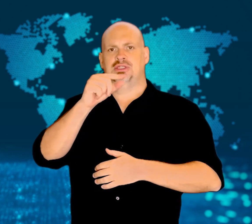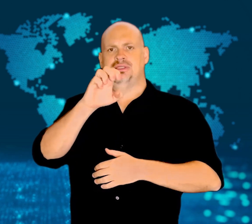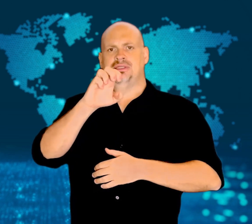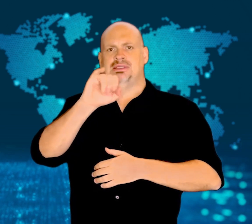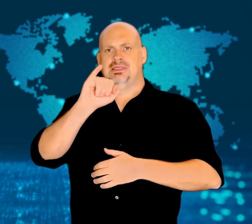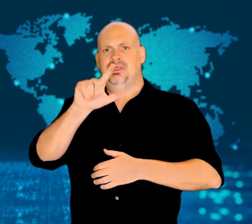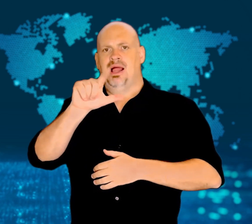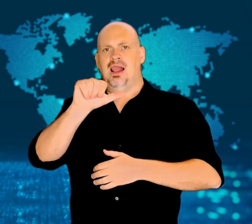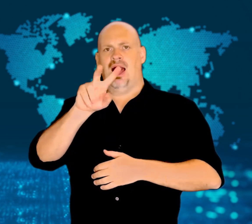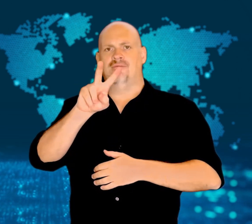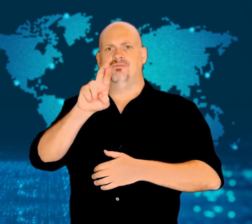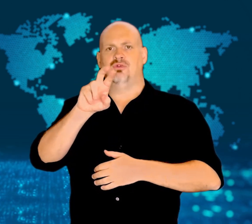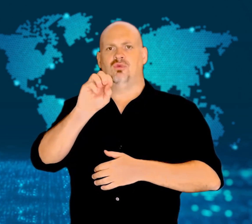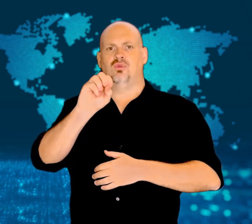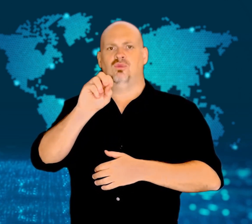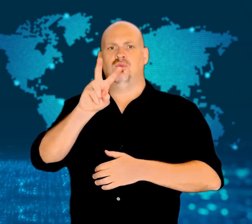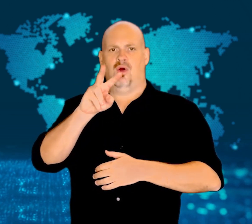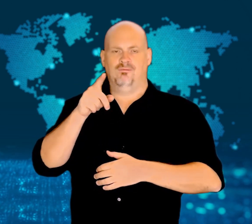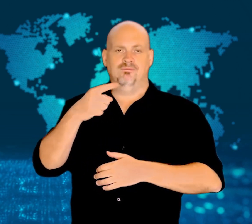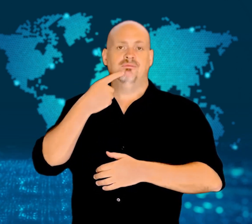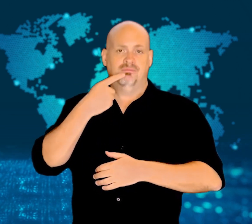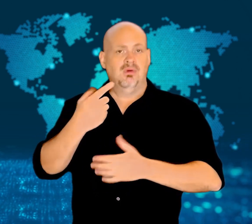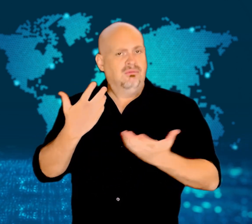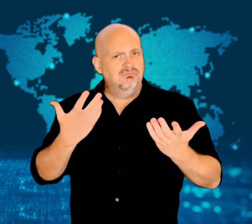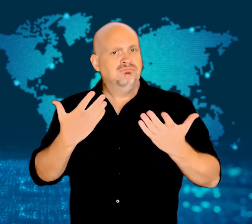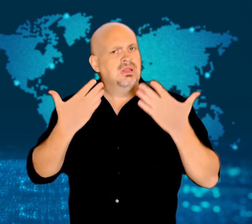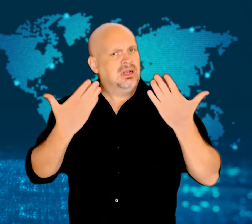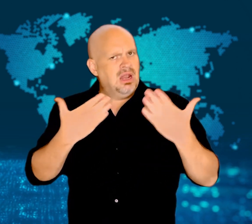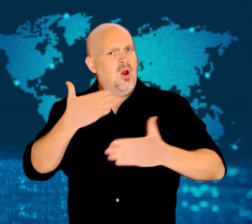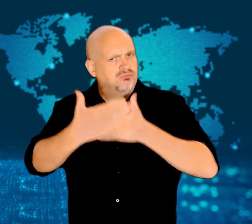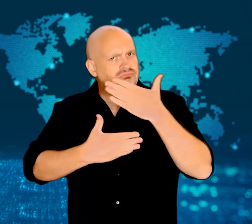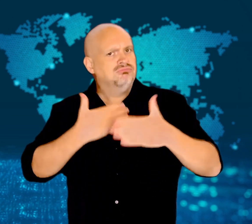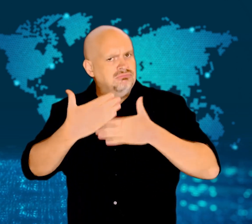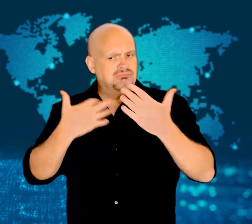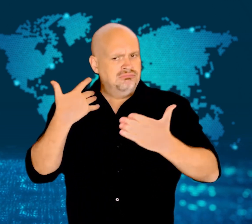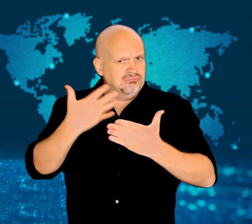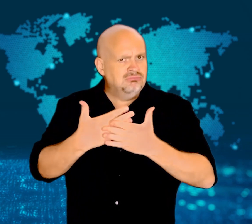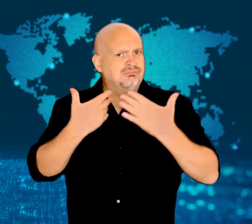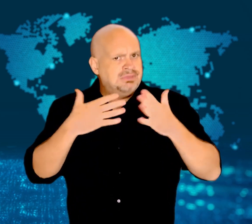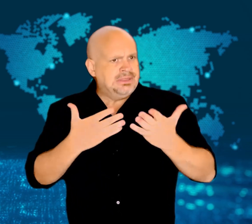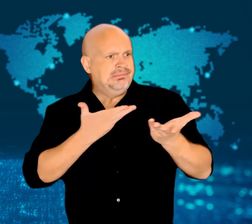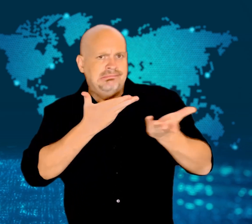with Ukraine would continue, but accused Ukraine's President Zelensky